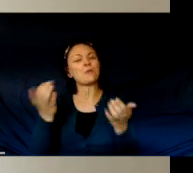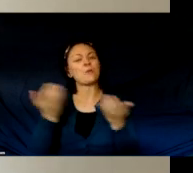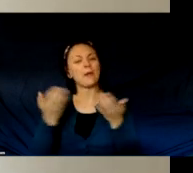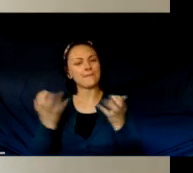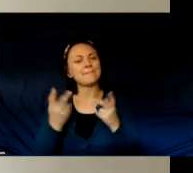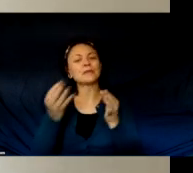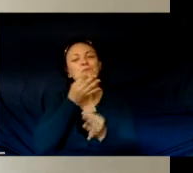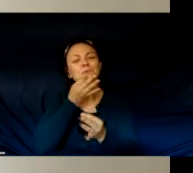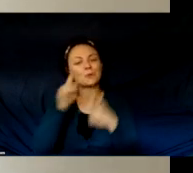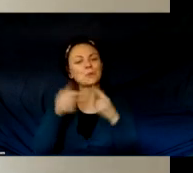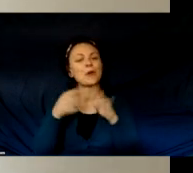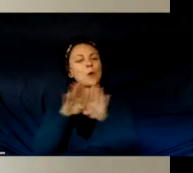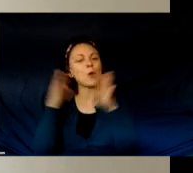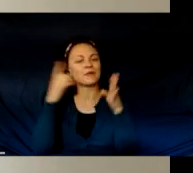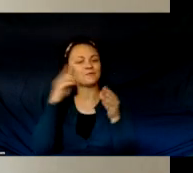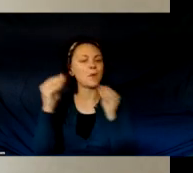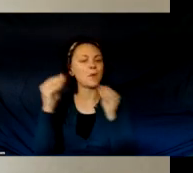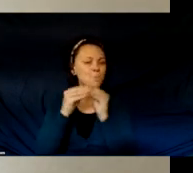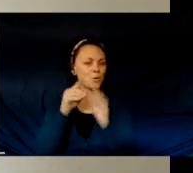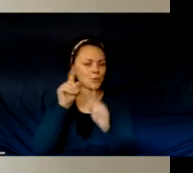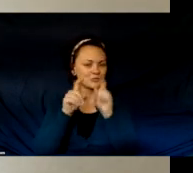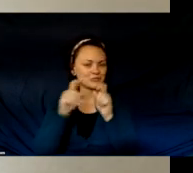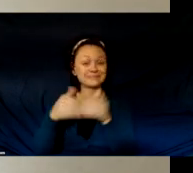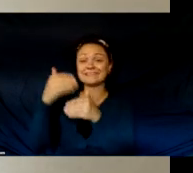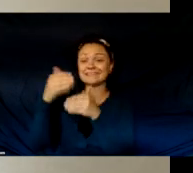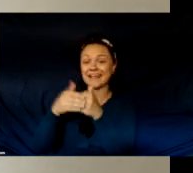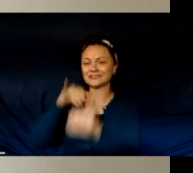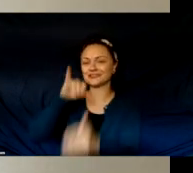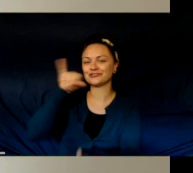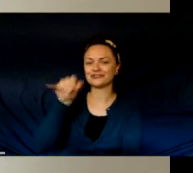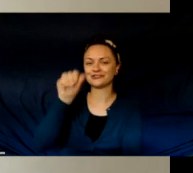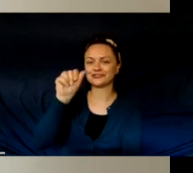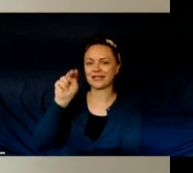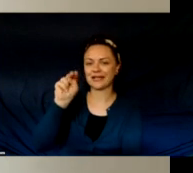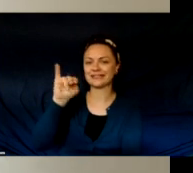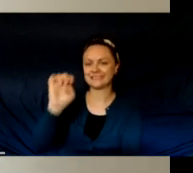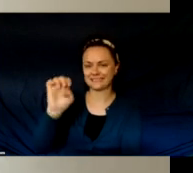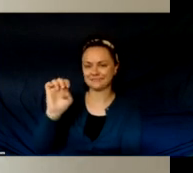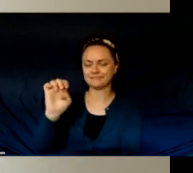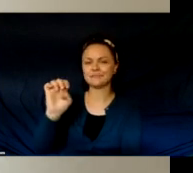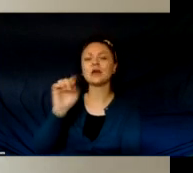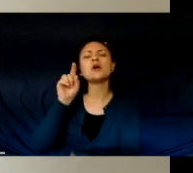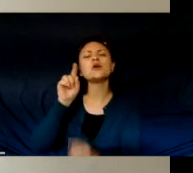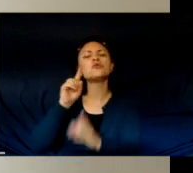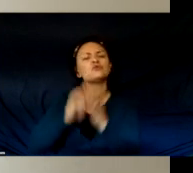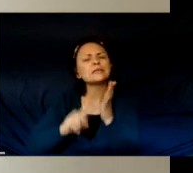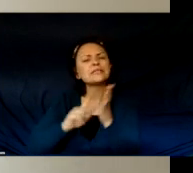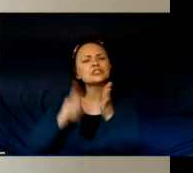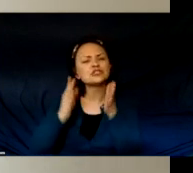Next we're going to move to Janie. What do you think researchers need to know about disability,